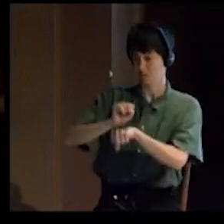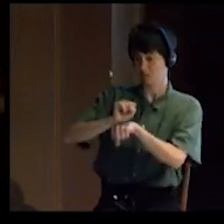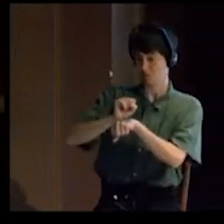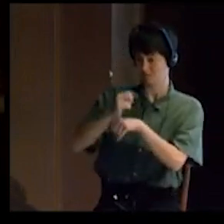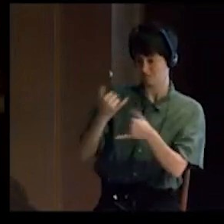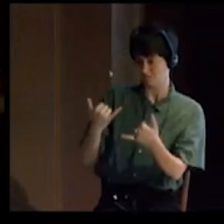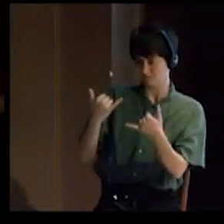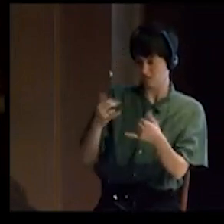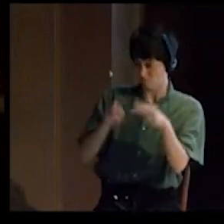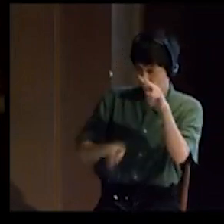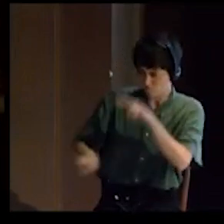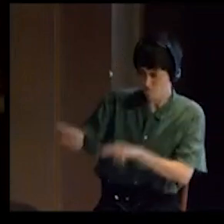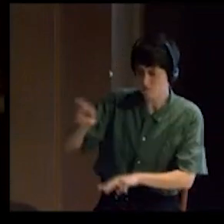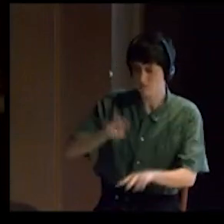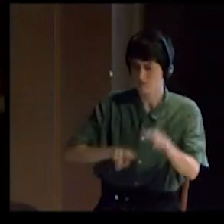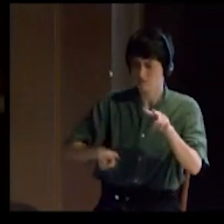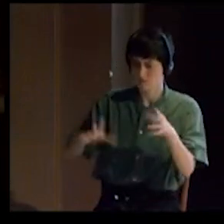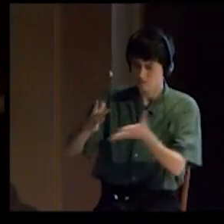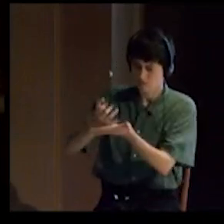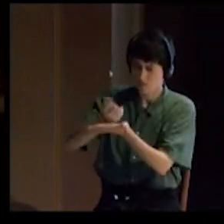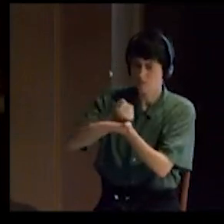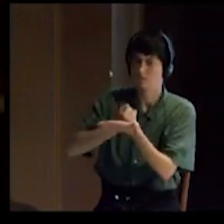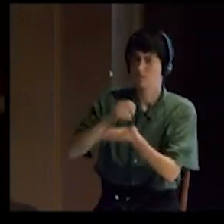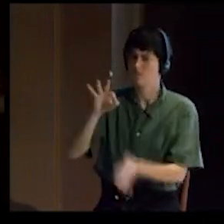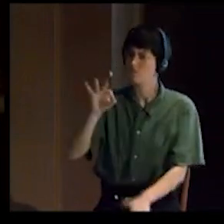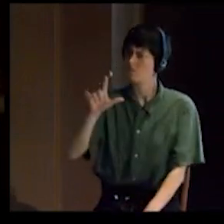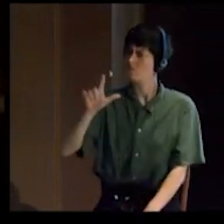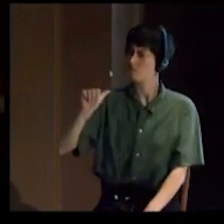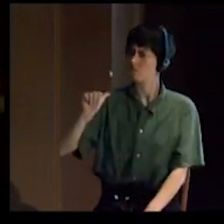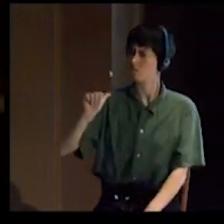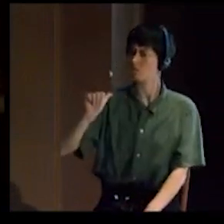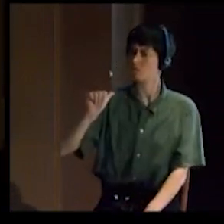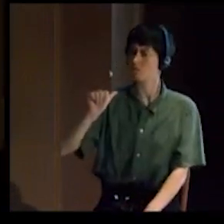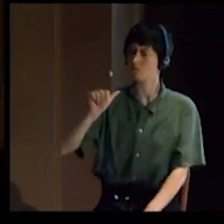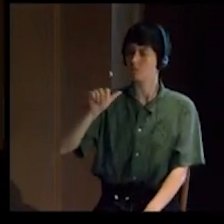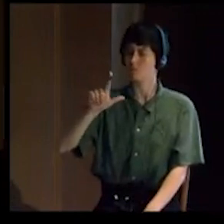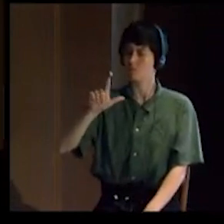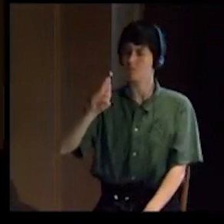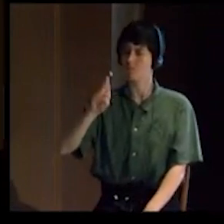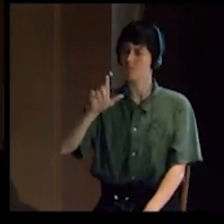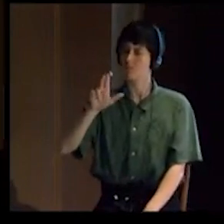He is broadly interested in life history, evolution of birds, and enjoys communicating research